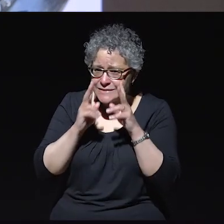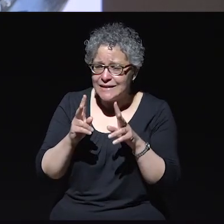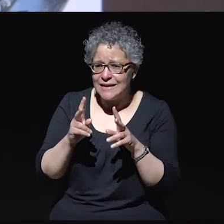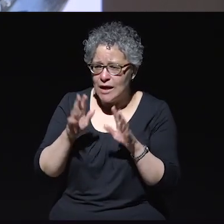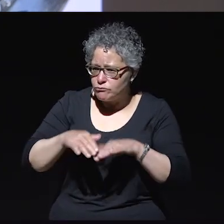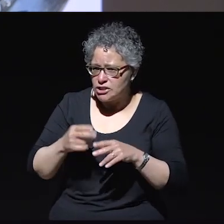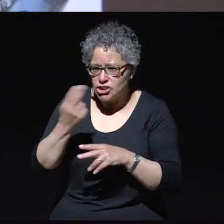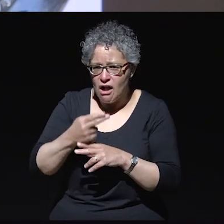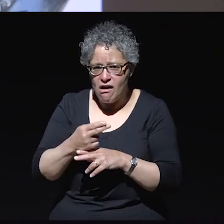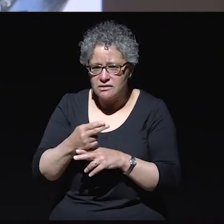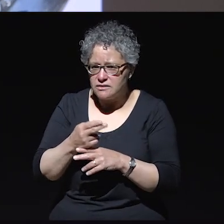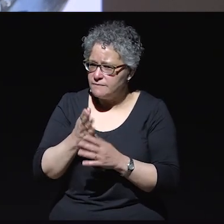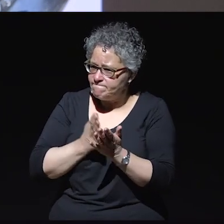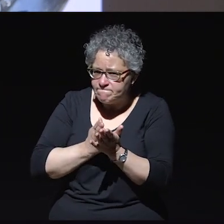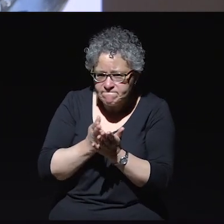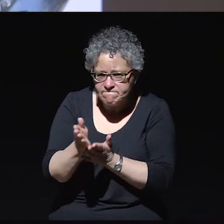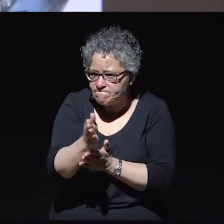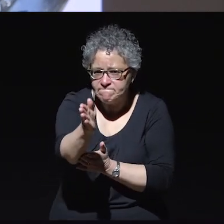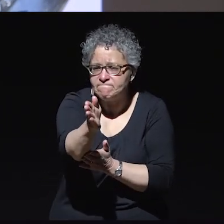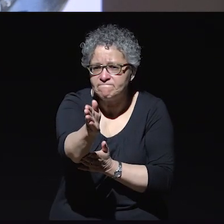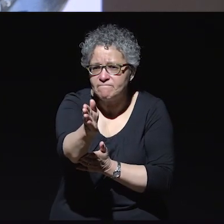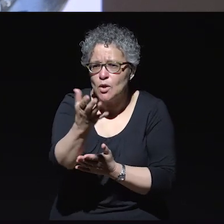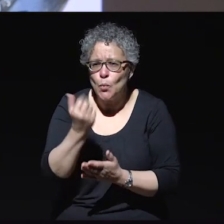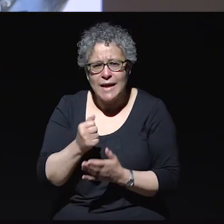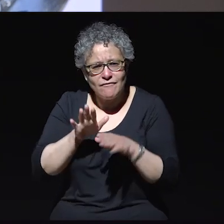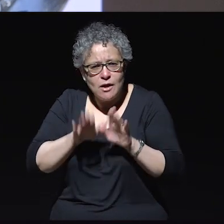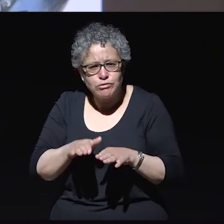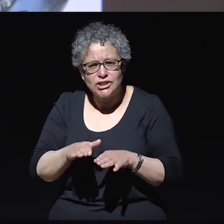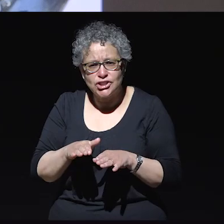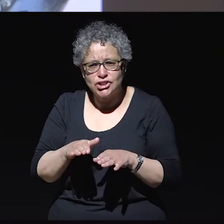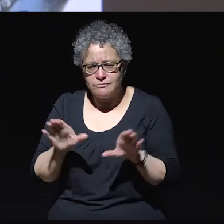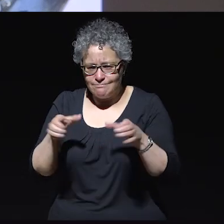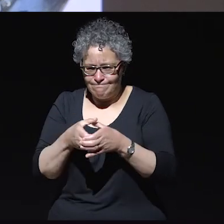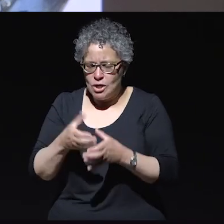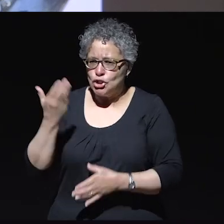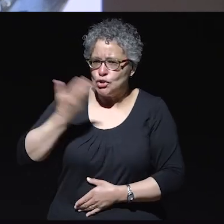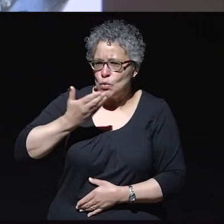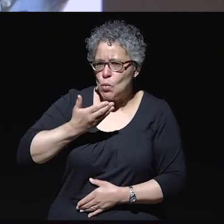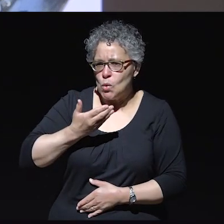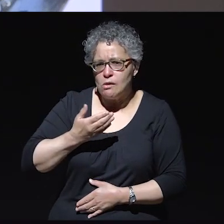and, in fact, the notion of a British school really coming out of the careers of those two artists and others,